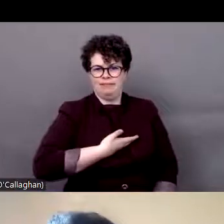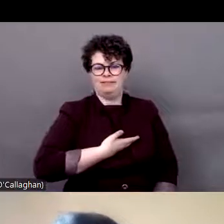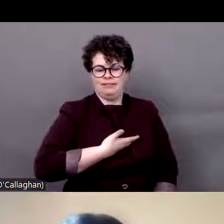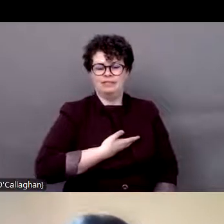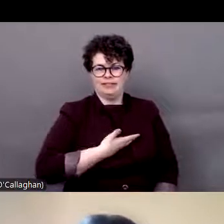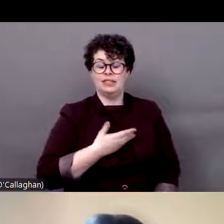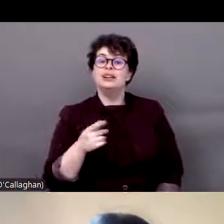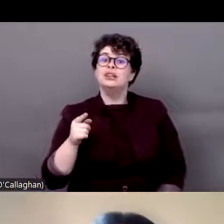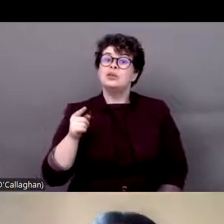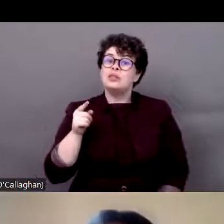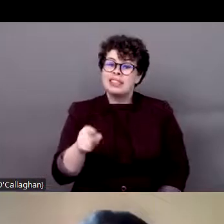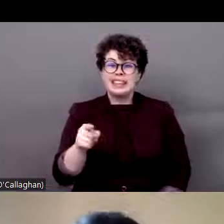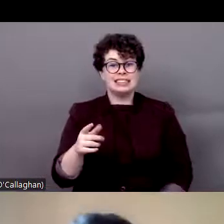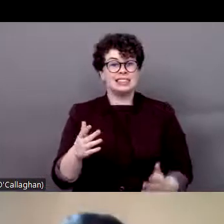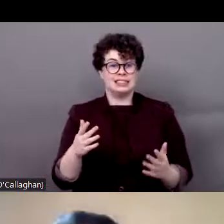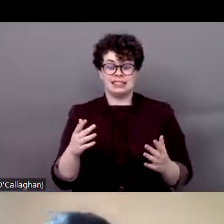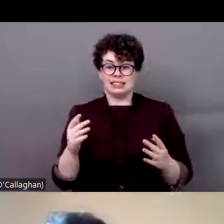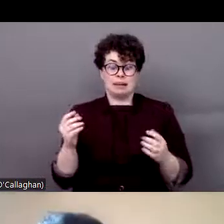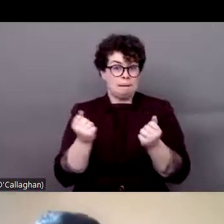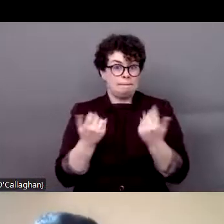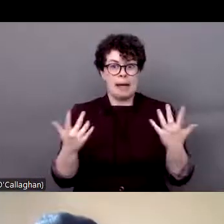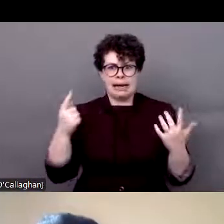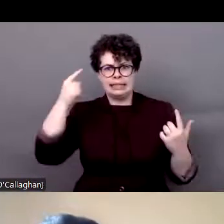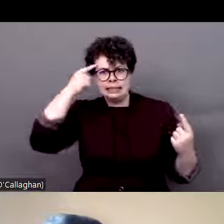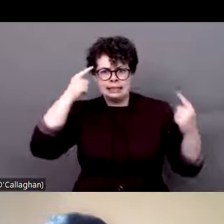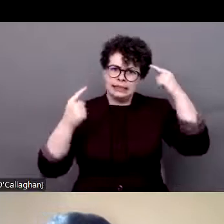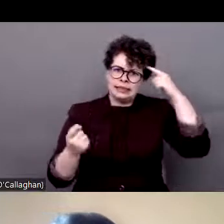debate of many questions, especially here in Brazil. This debate is